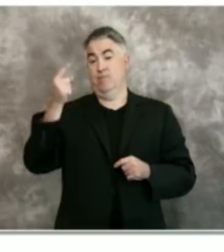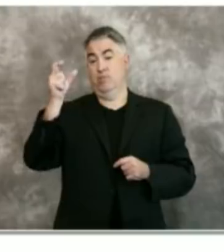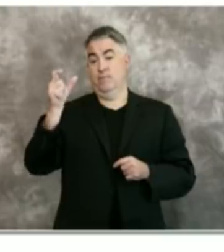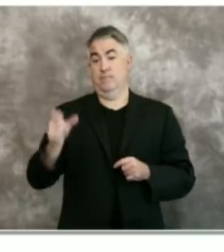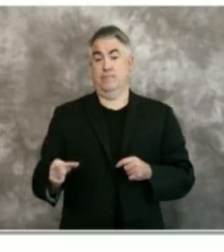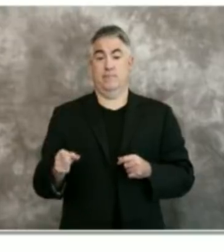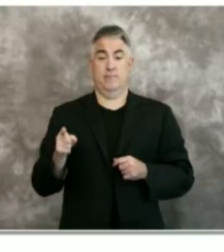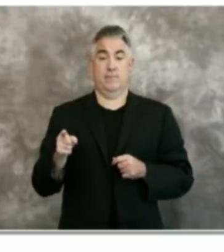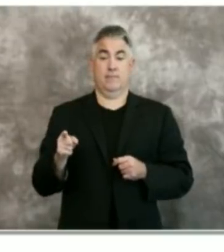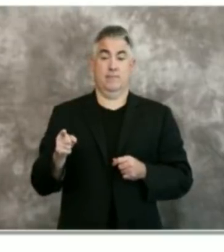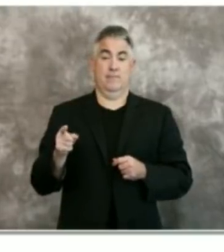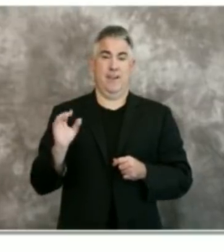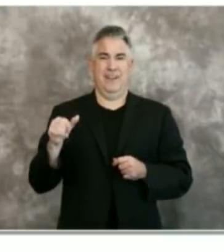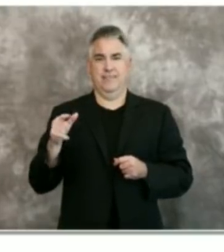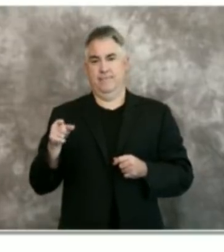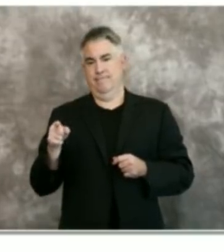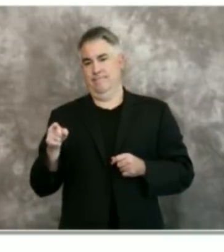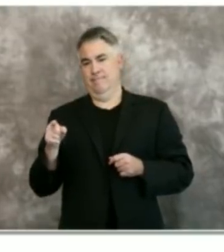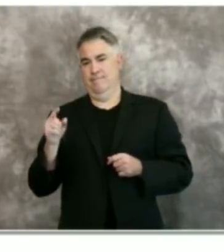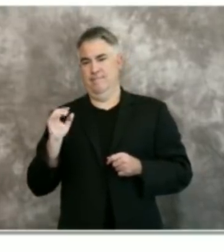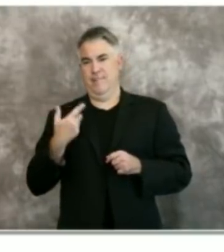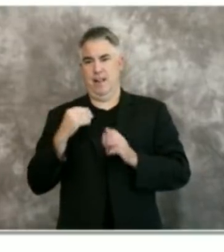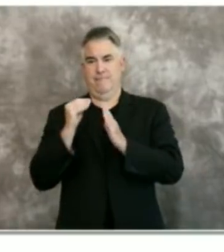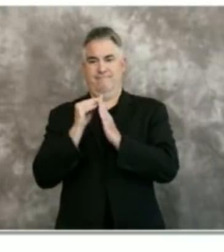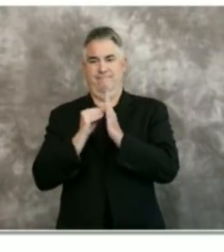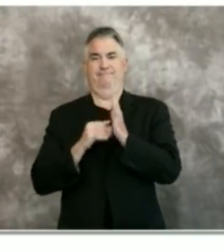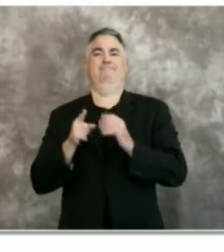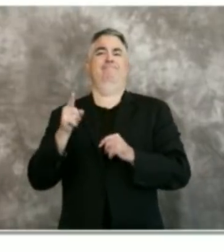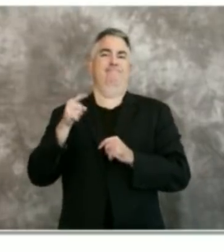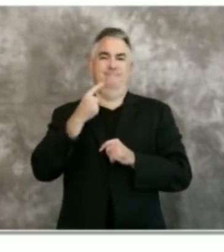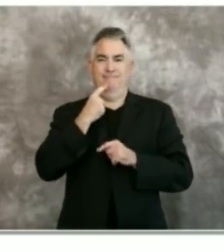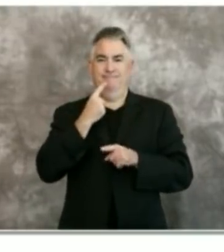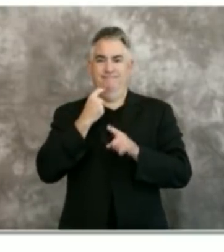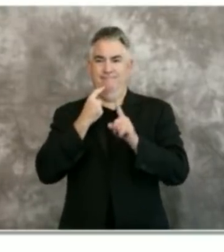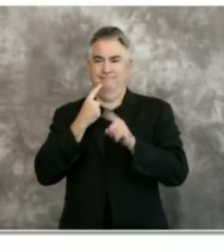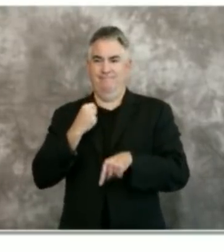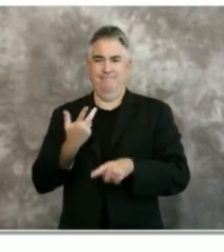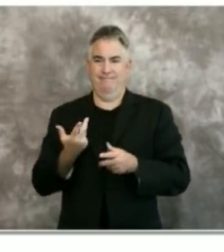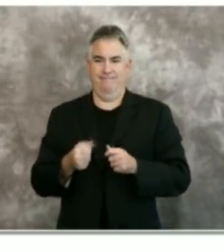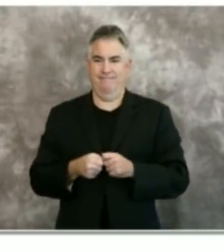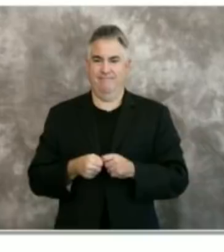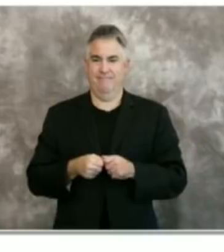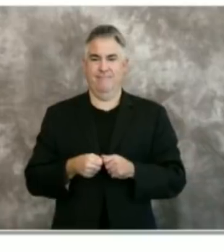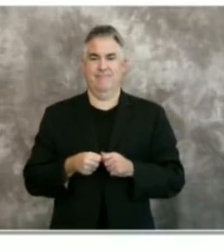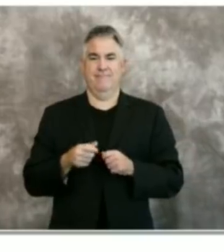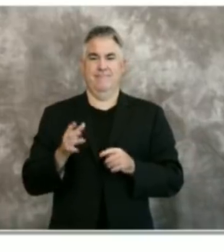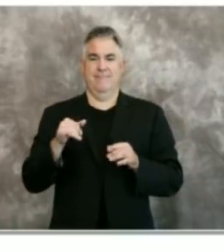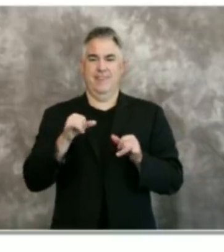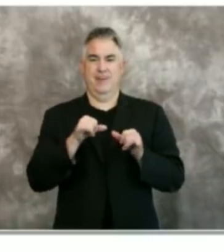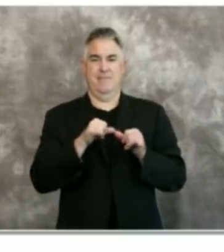CARD ROOMS FOR THE NEXT 3 WEEKS THE RED COLUMN THAT IS